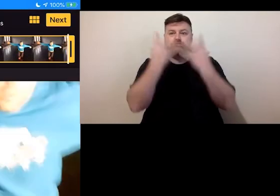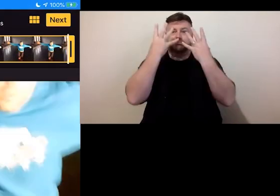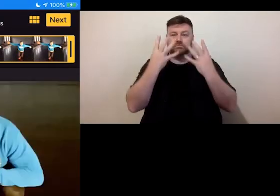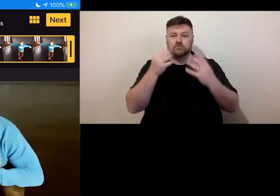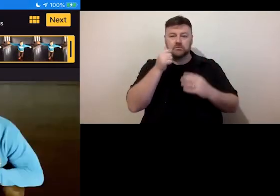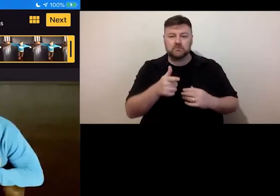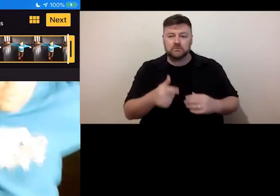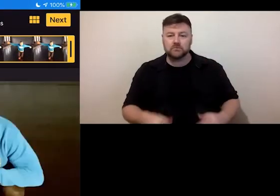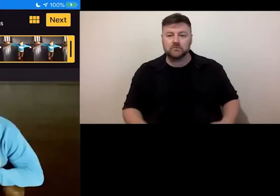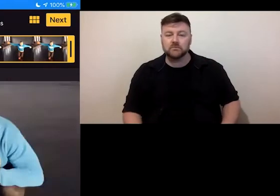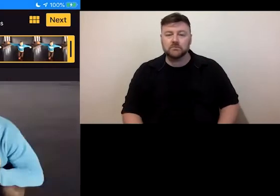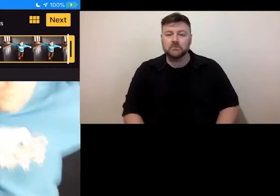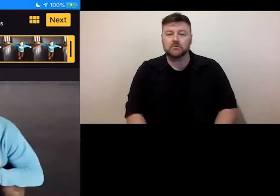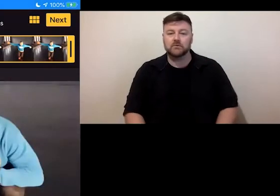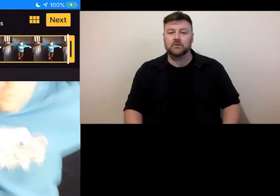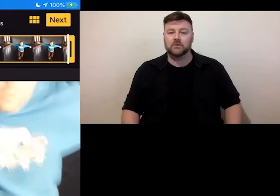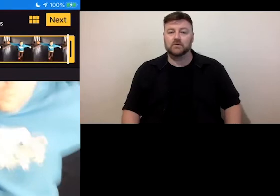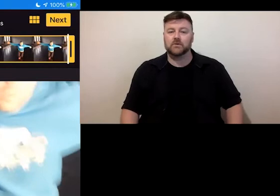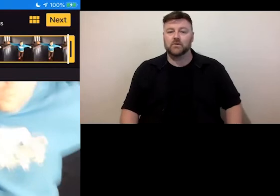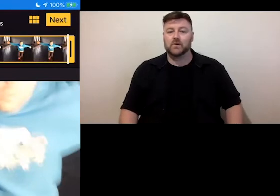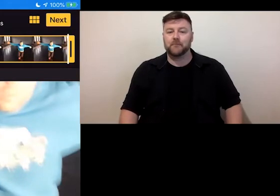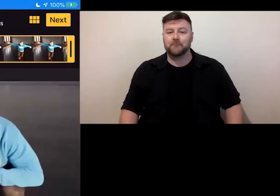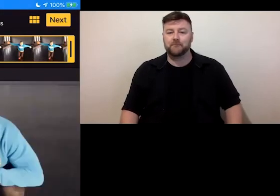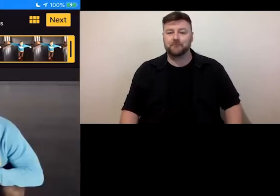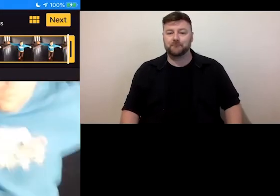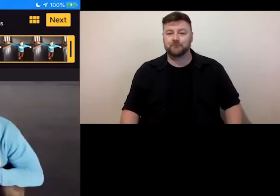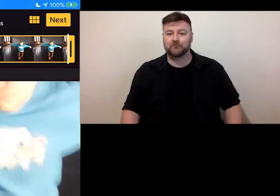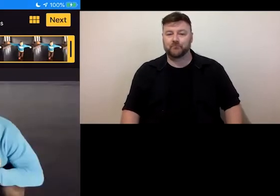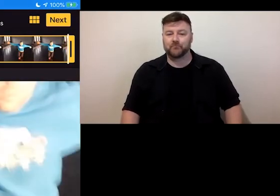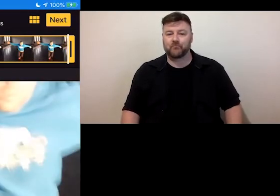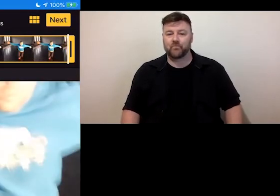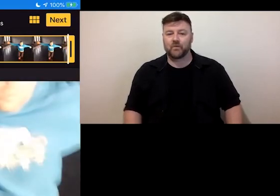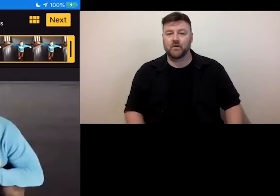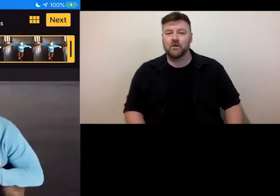And what's cool about that is that - when we're talking about access, I